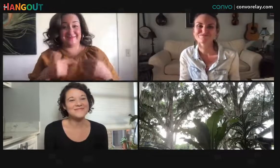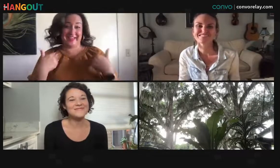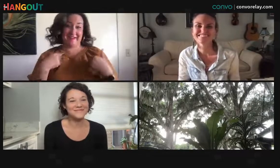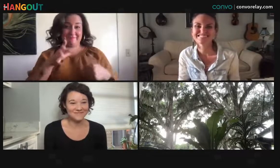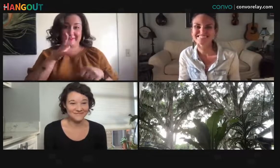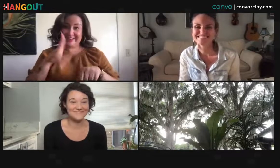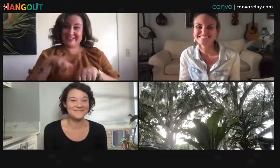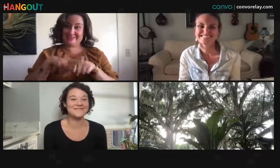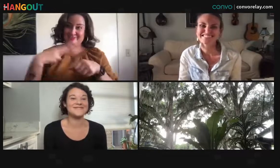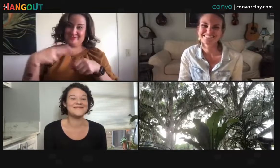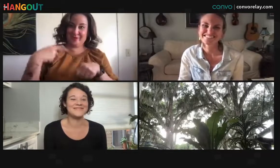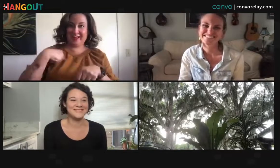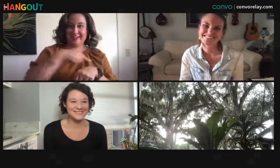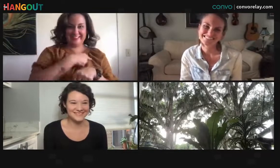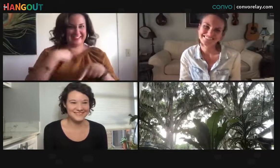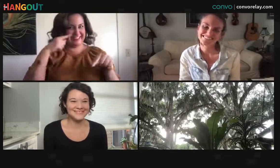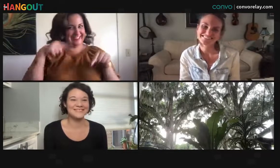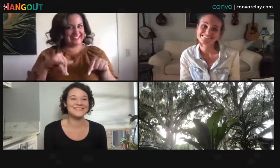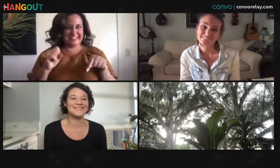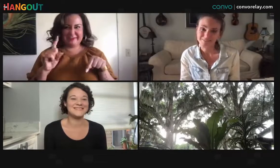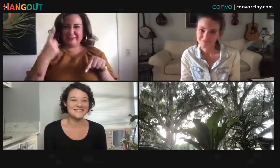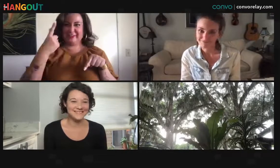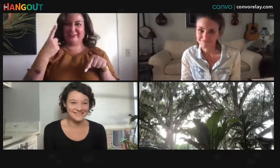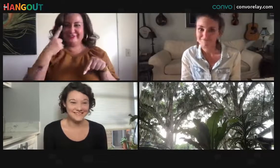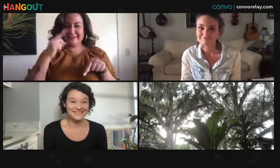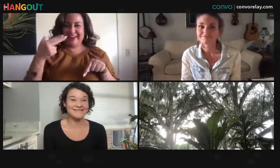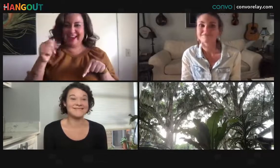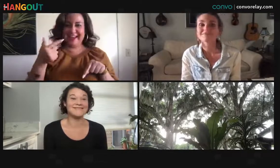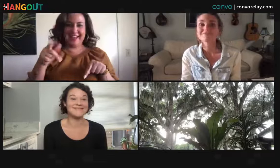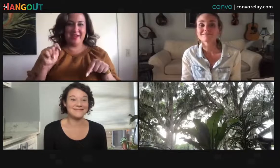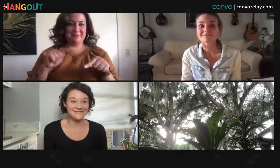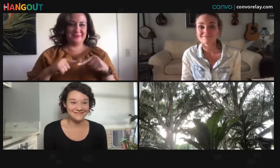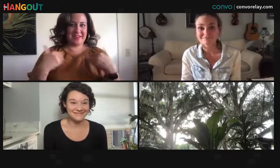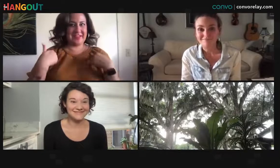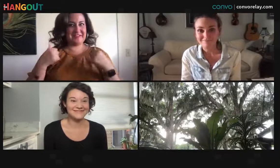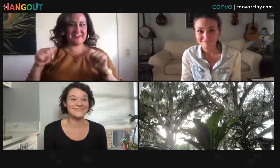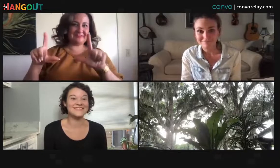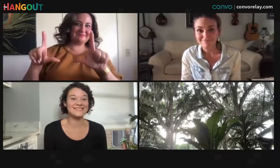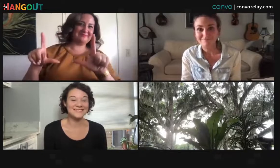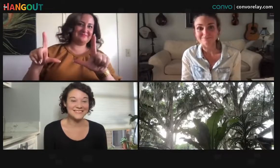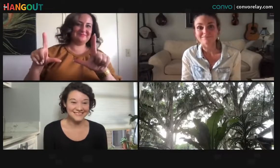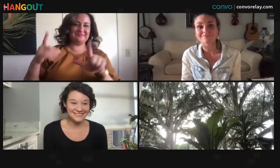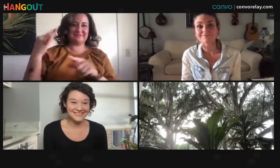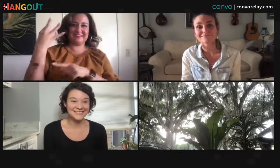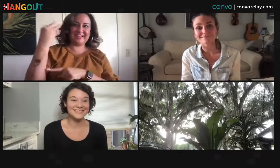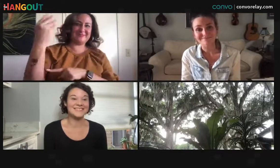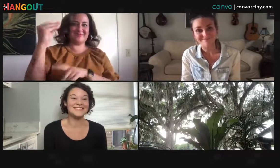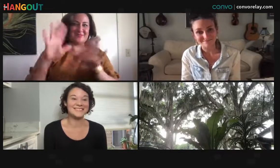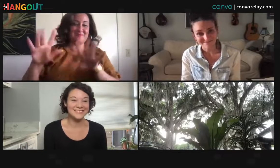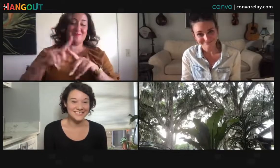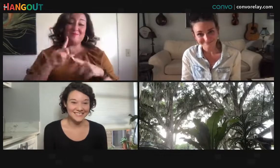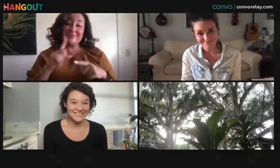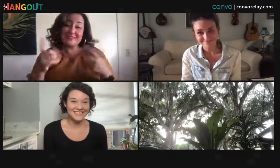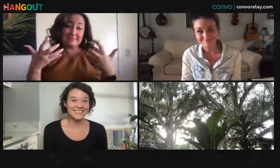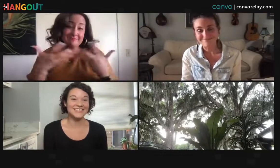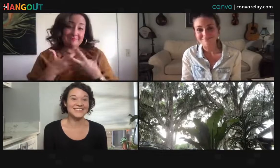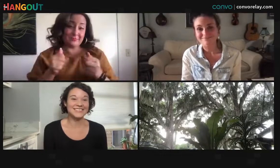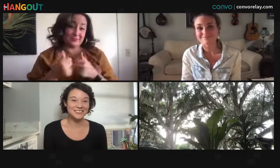oh it's great it's so nice to have mother nature join us i think this is the first time hangouts have has ever had a picture